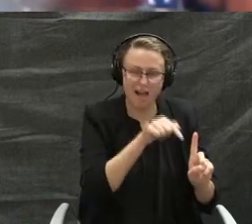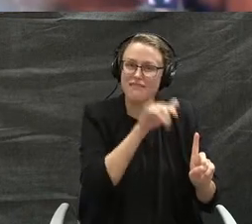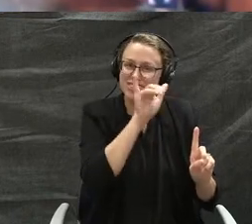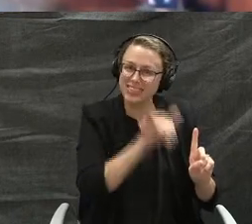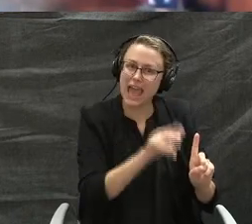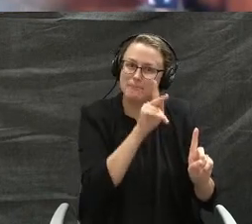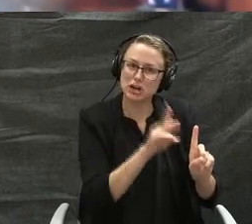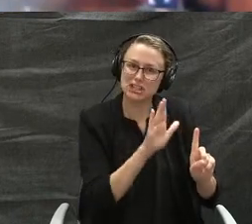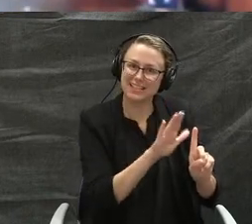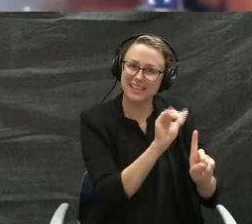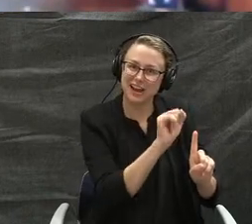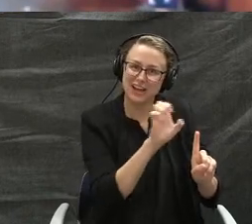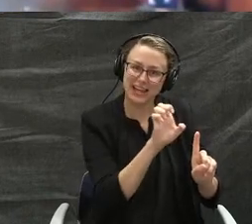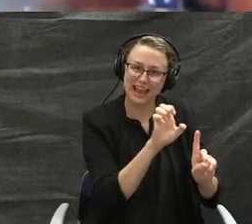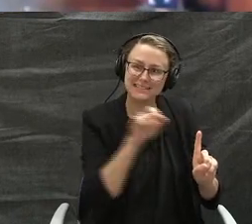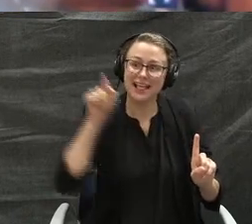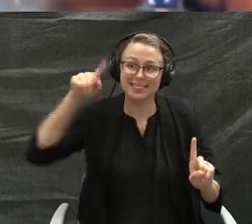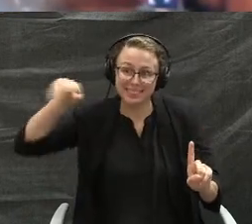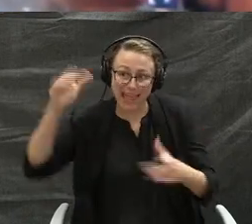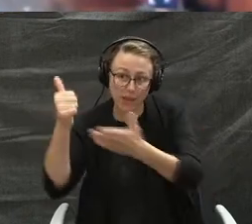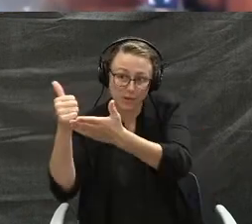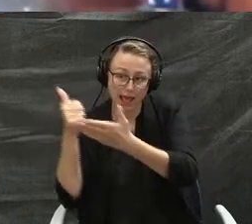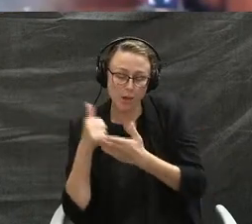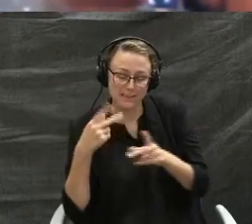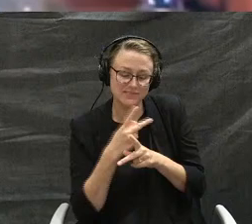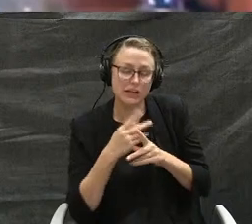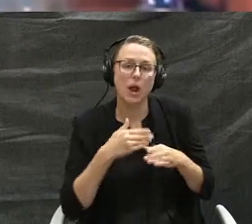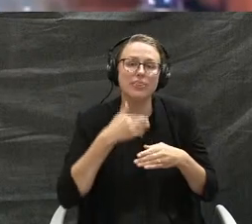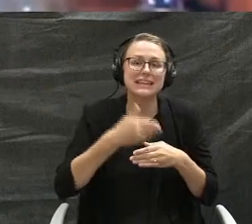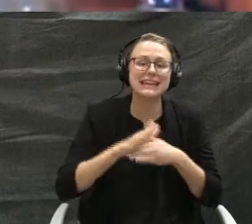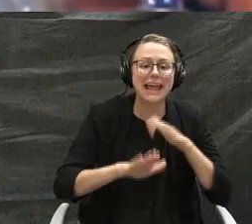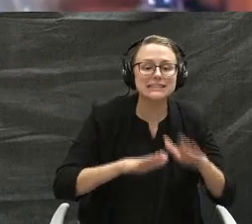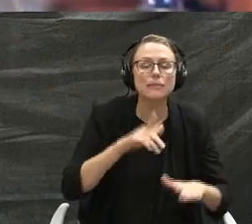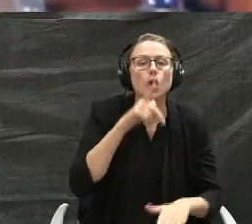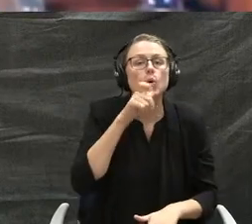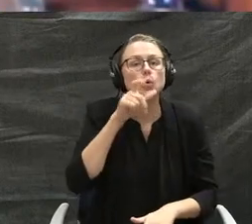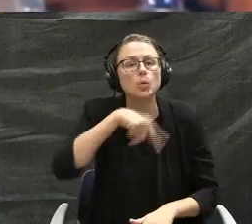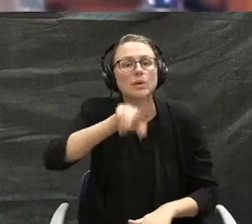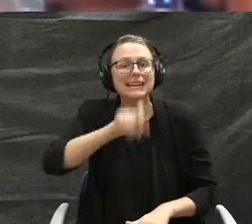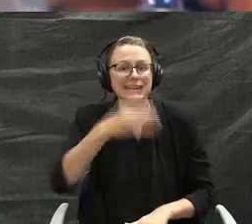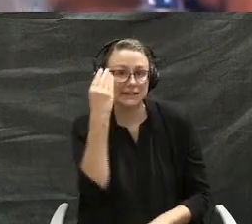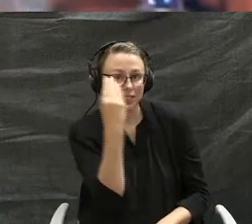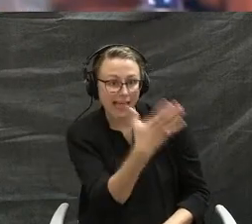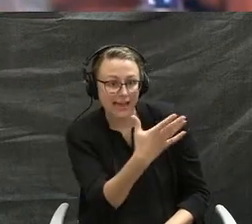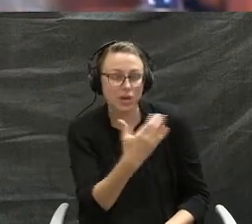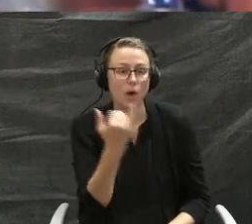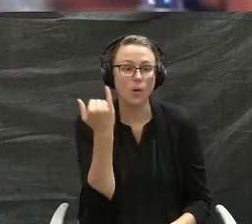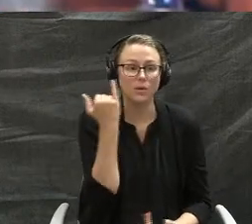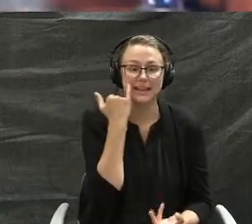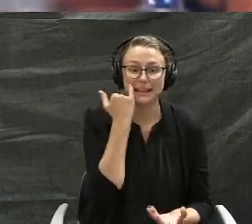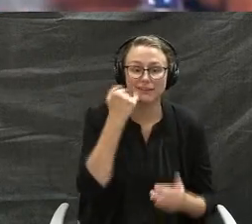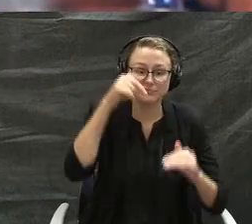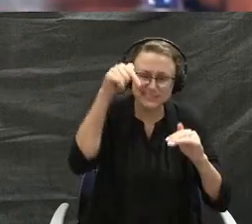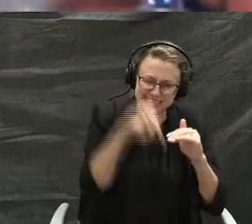And then they would help us with the next steps about notifications that would need to occur if any additional in depth